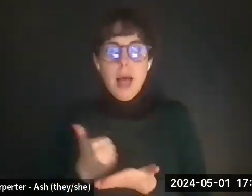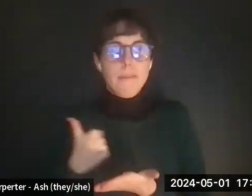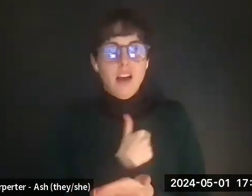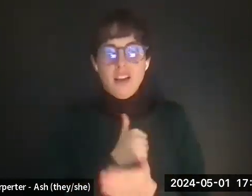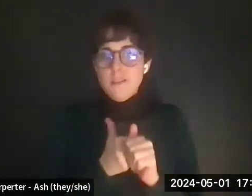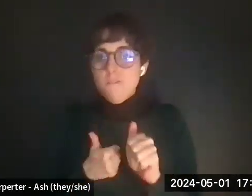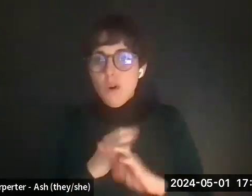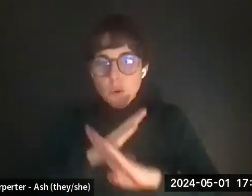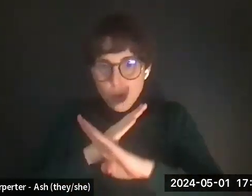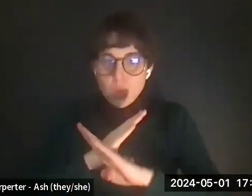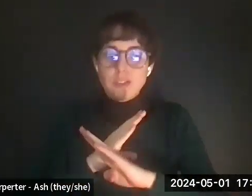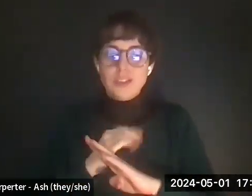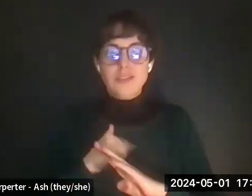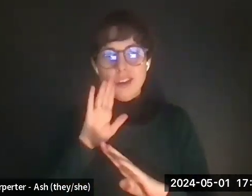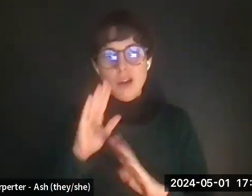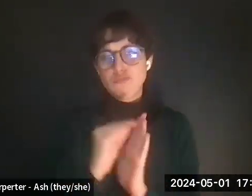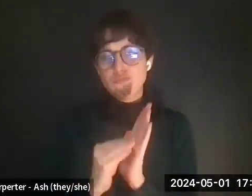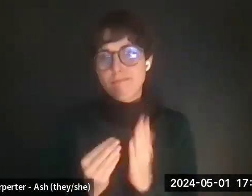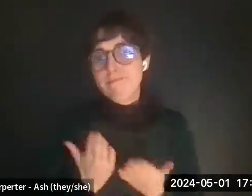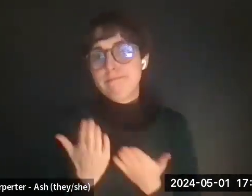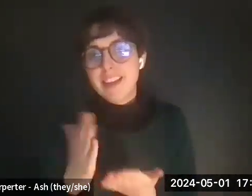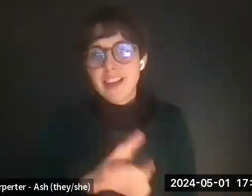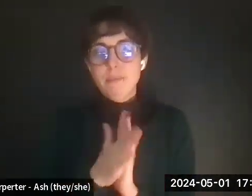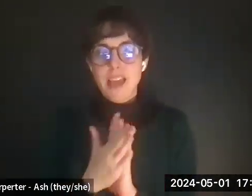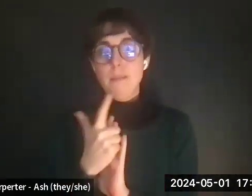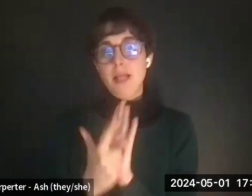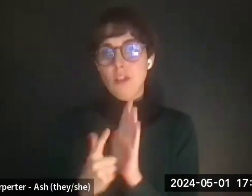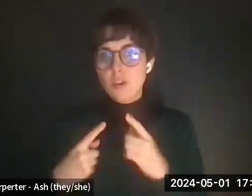that ultimately became law during the 2024 session.